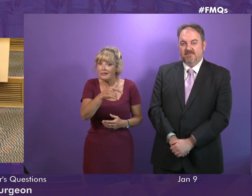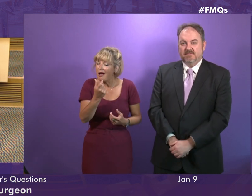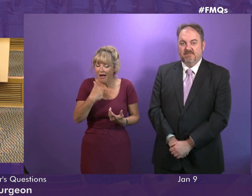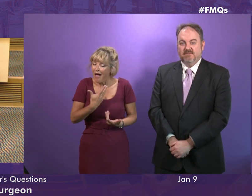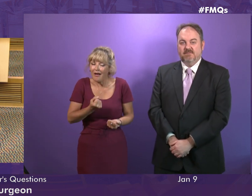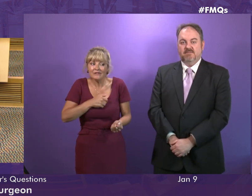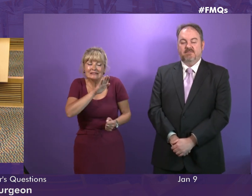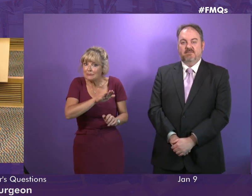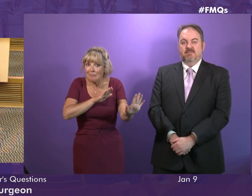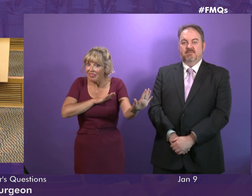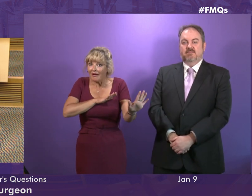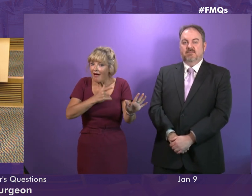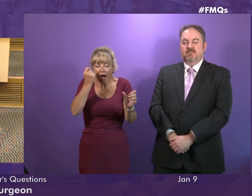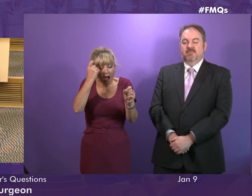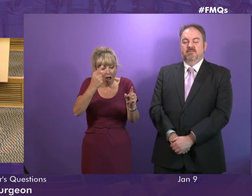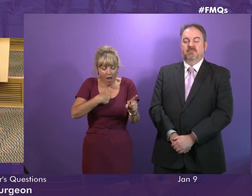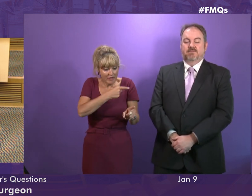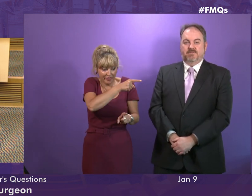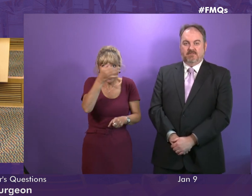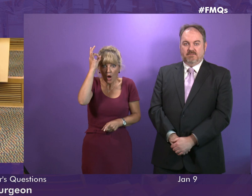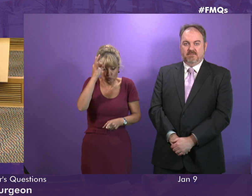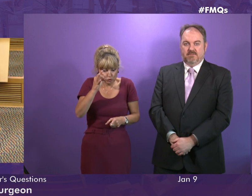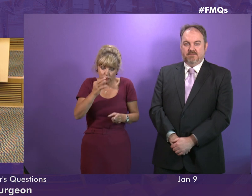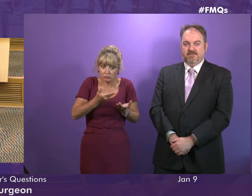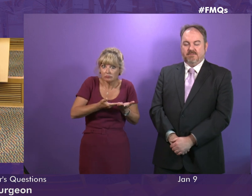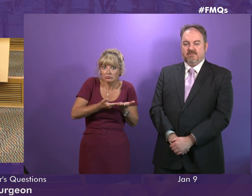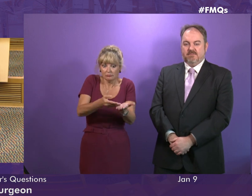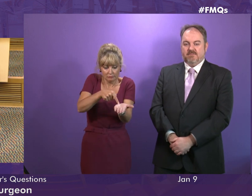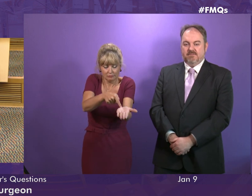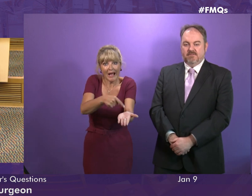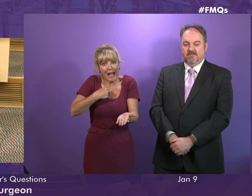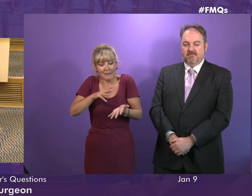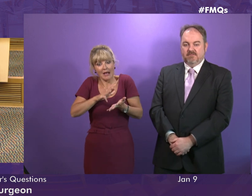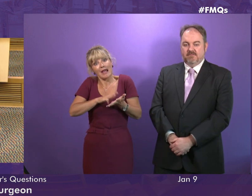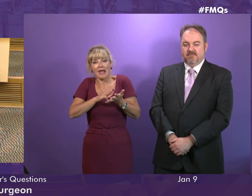that the councils are putting forward, as the MSP for Glasgow Southside. That is, of